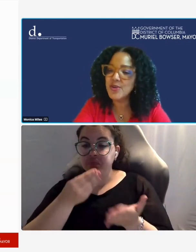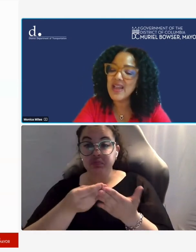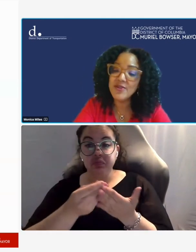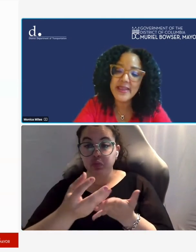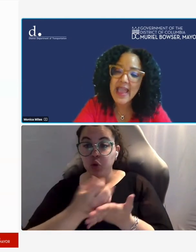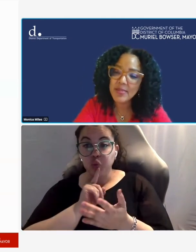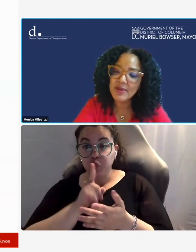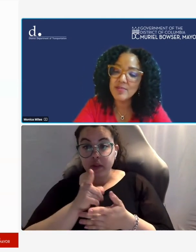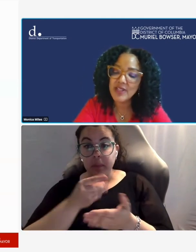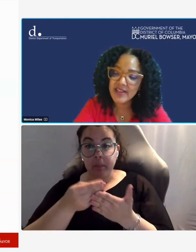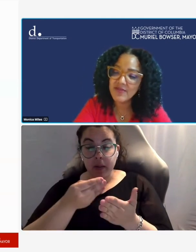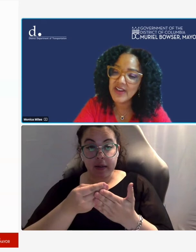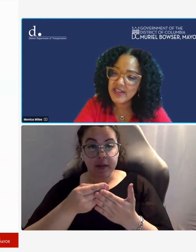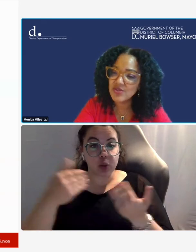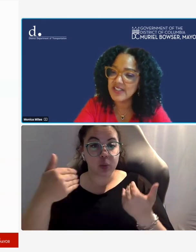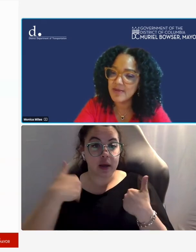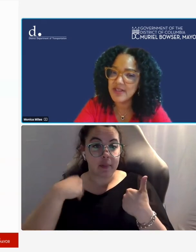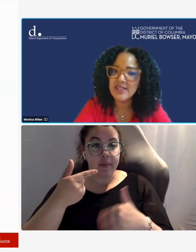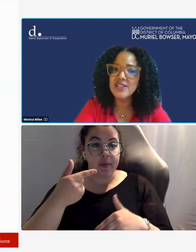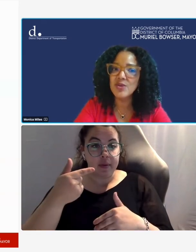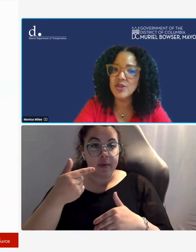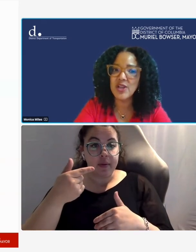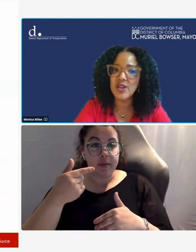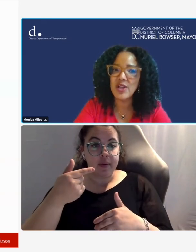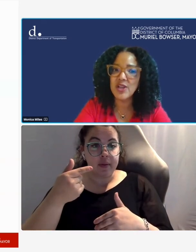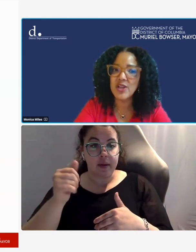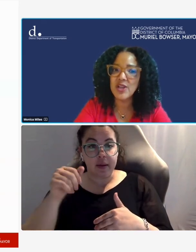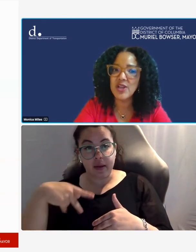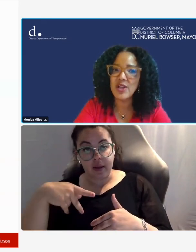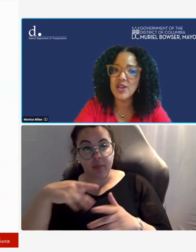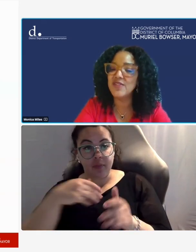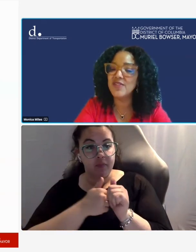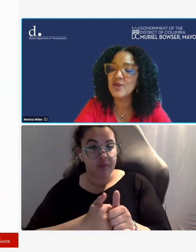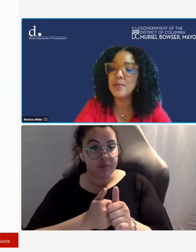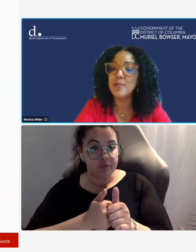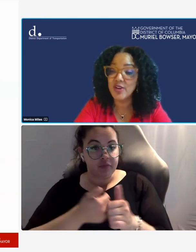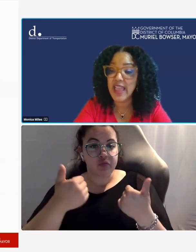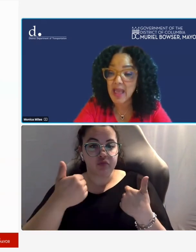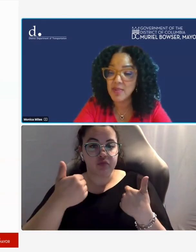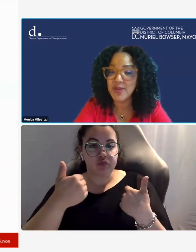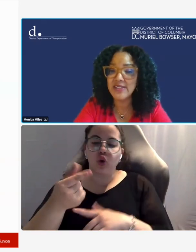your gap compliant financial statements so we're talking about the gross revenue per gap based on